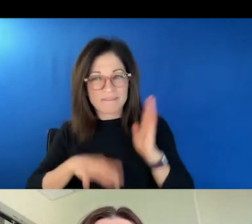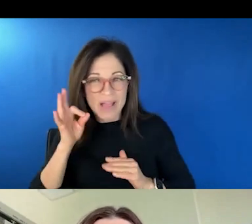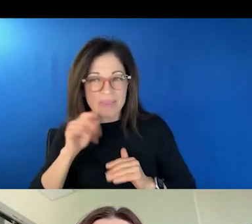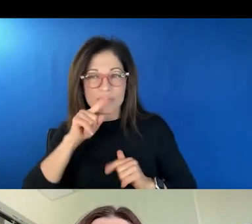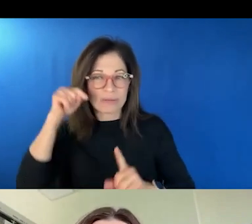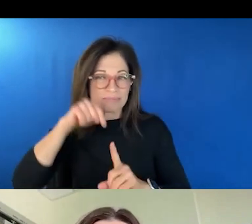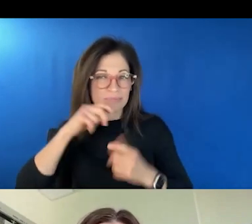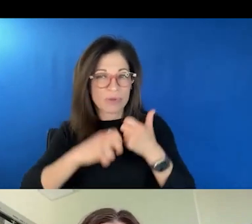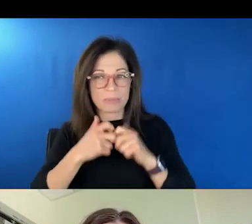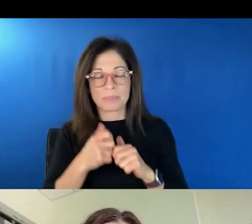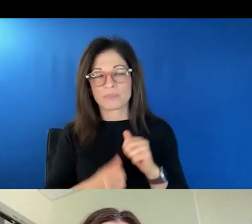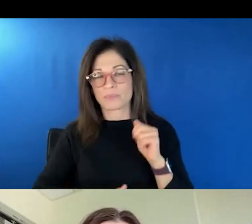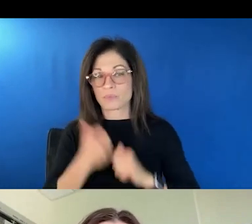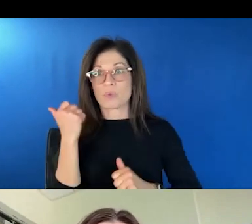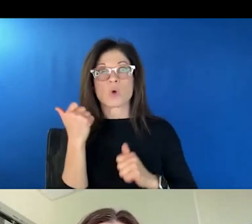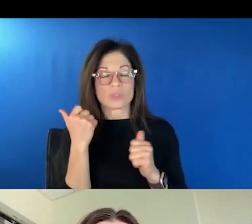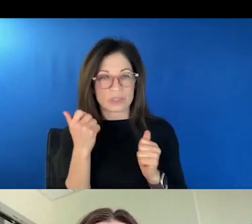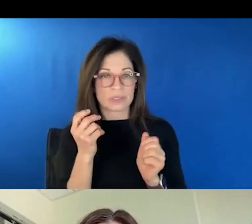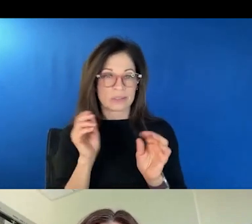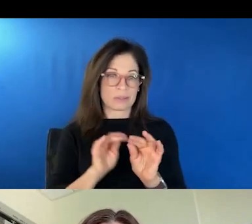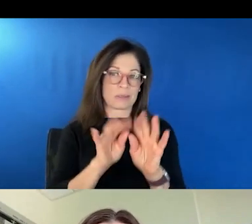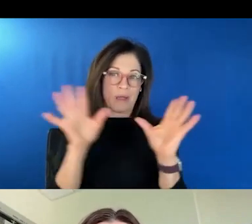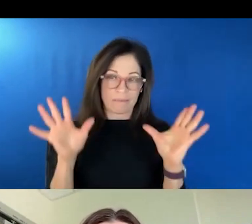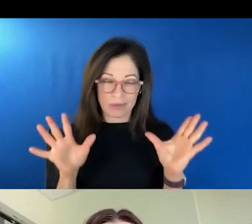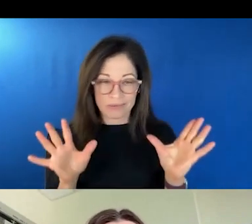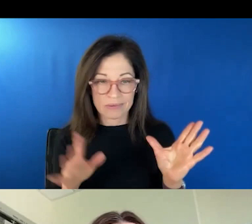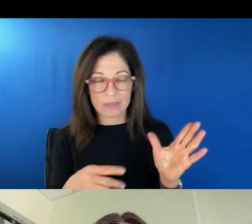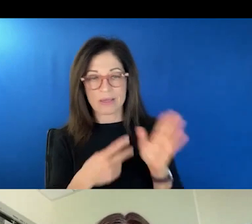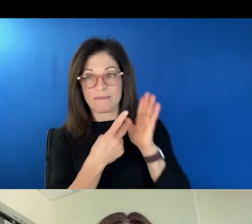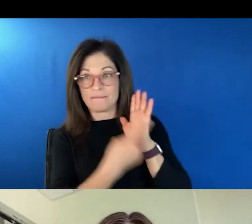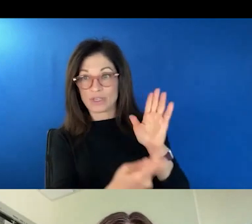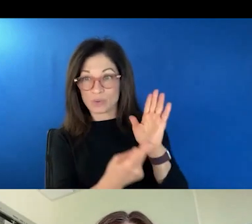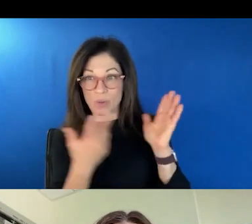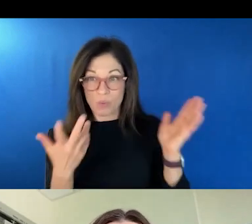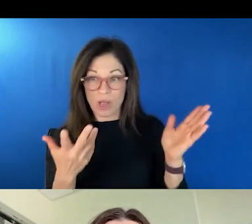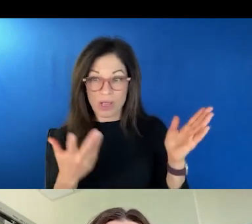ONE OF THE MOST TELLING IMAGES IS THE INSERT MODEL.